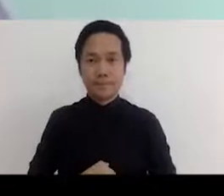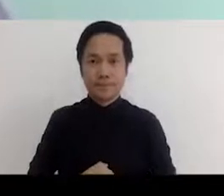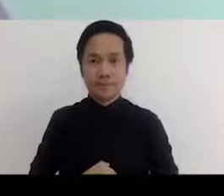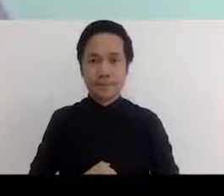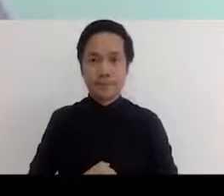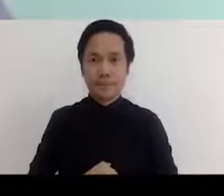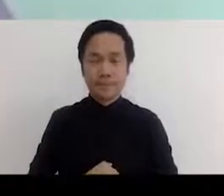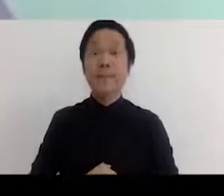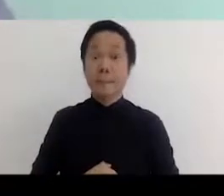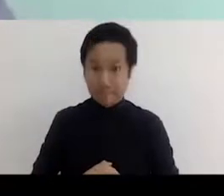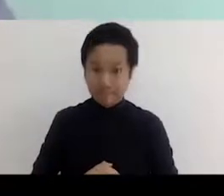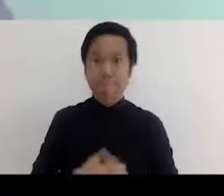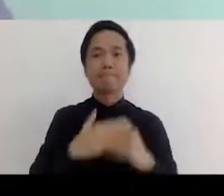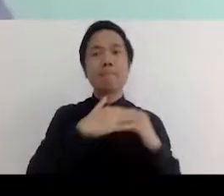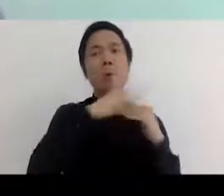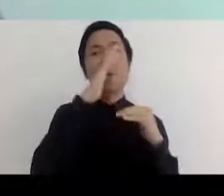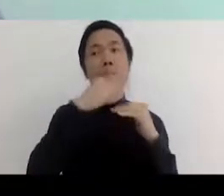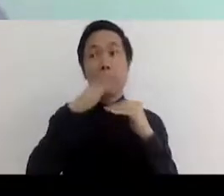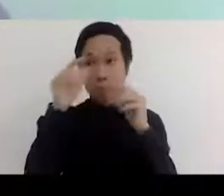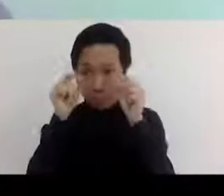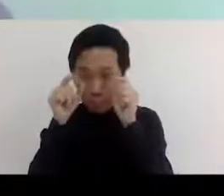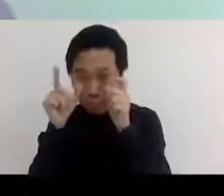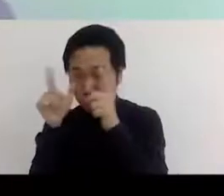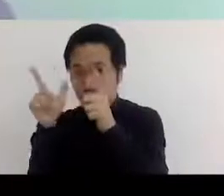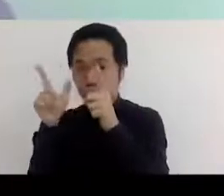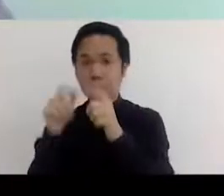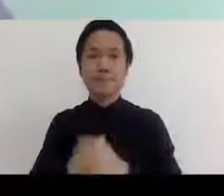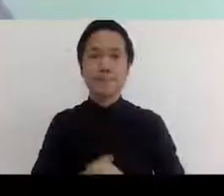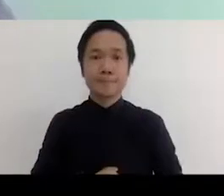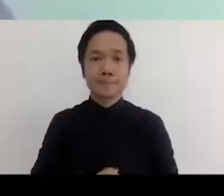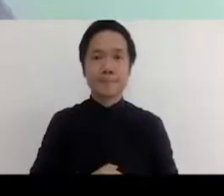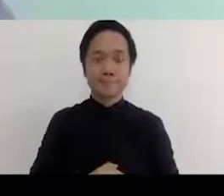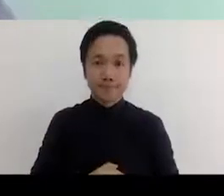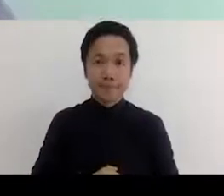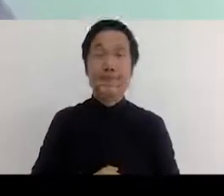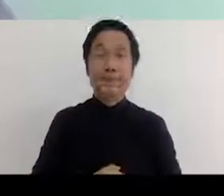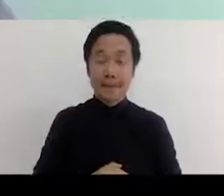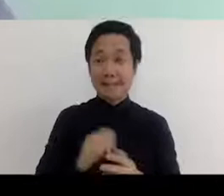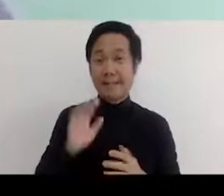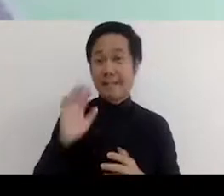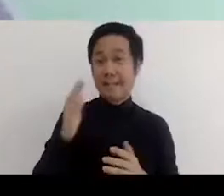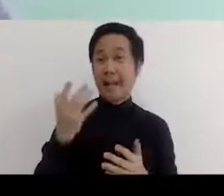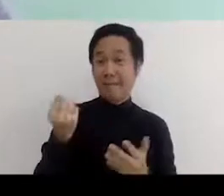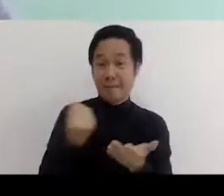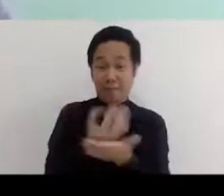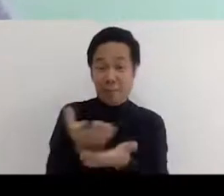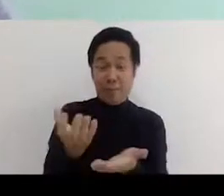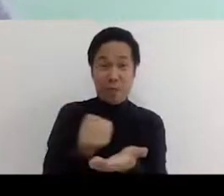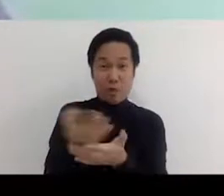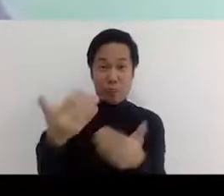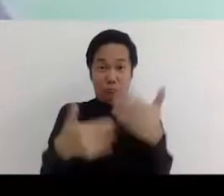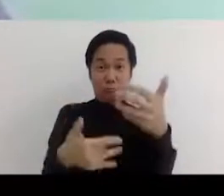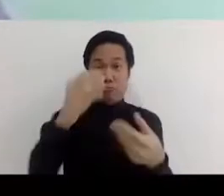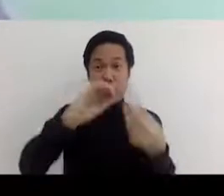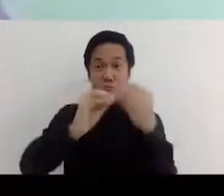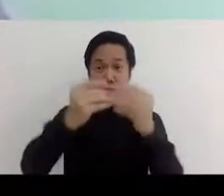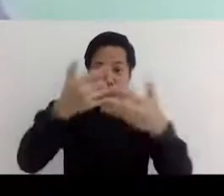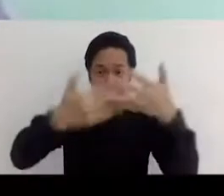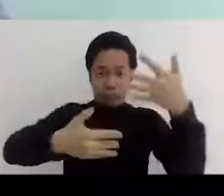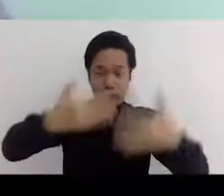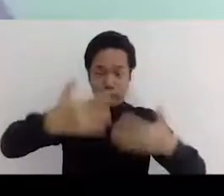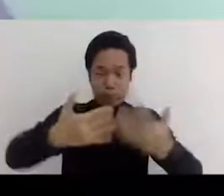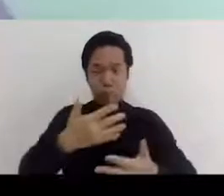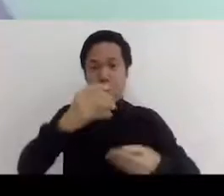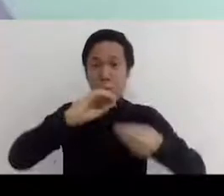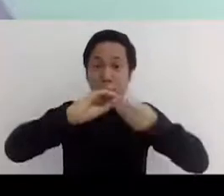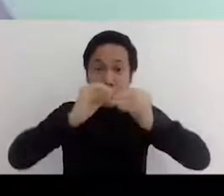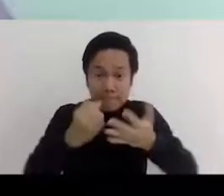They could connect with the local government and link with the different agencies that they had, that was also important.